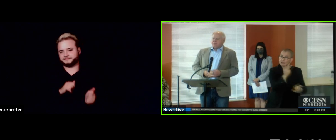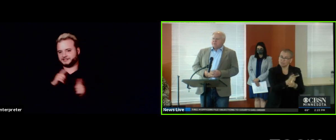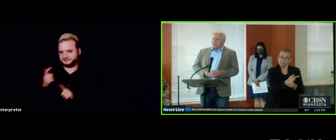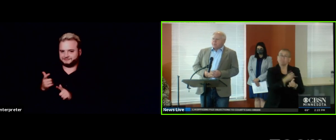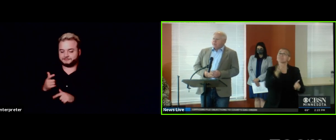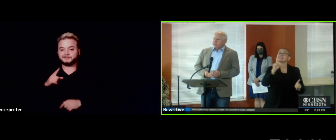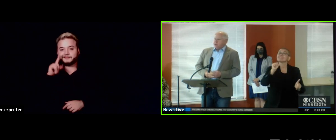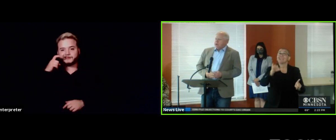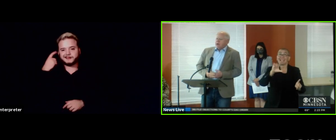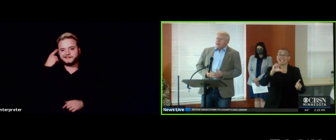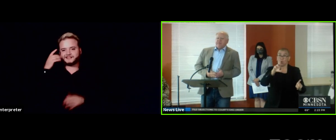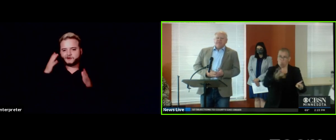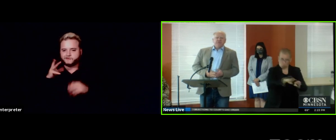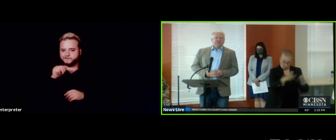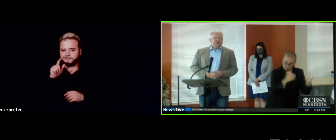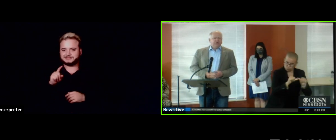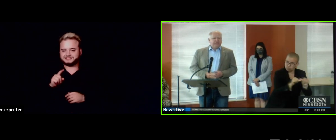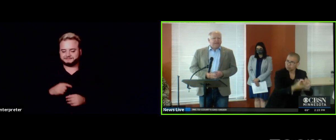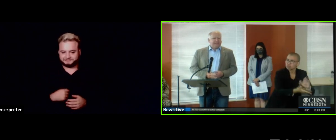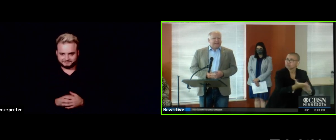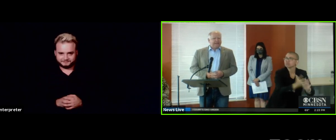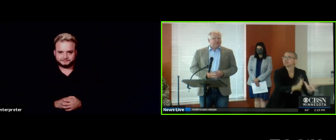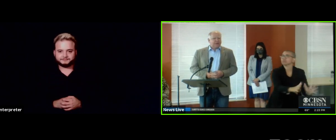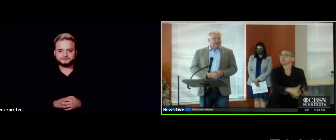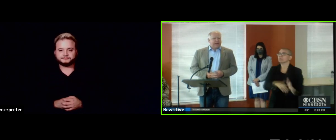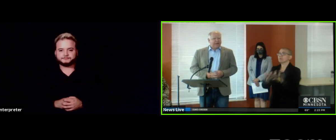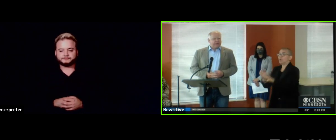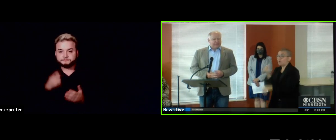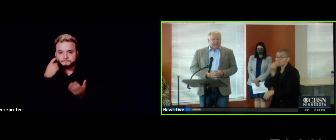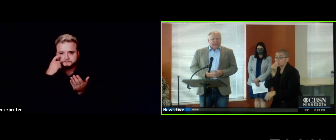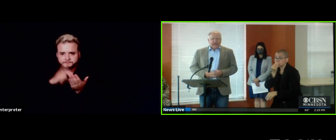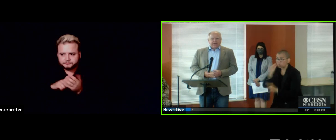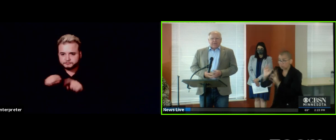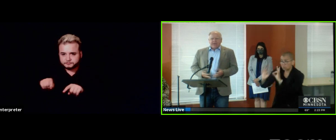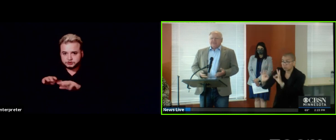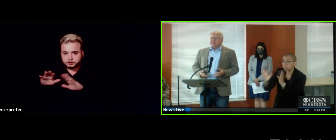with our partners around food security and today it's around housing the basic things